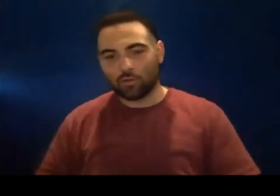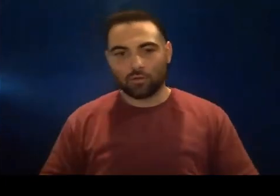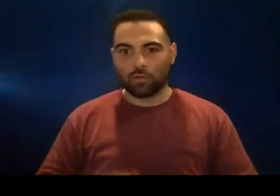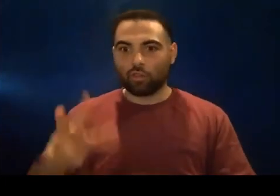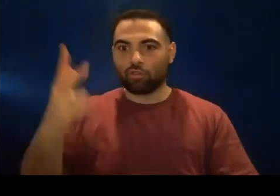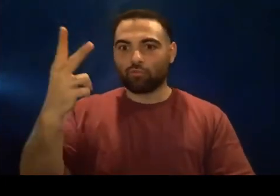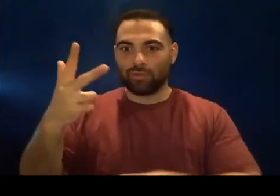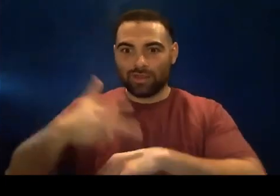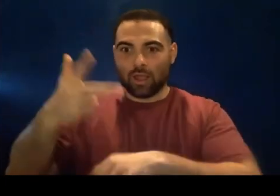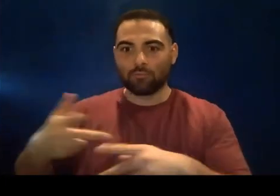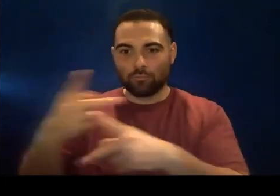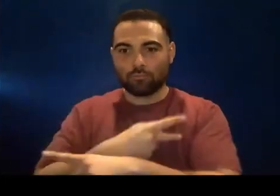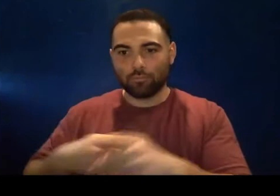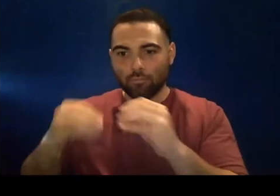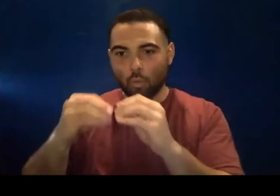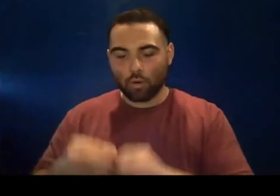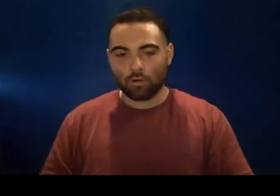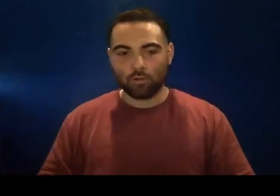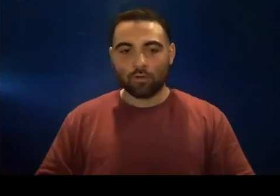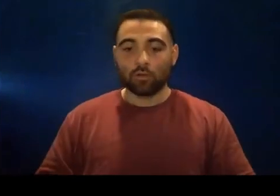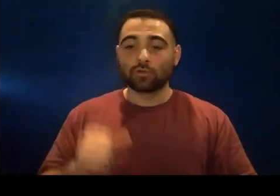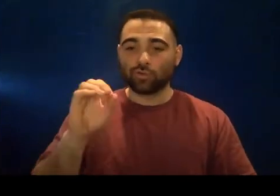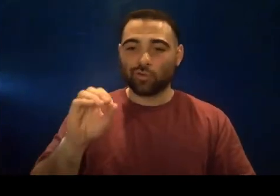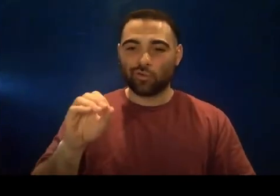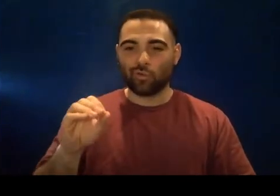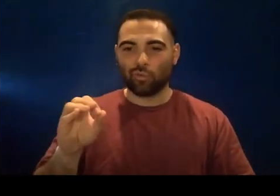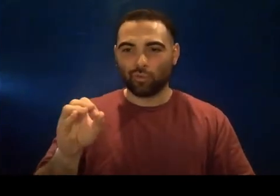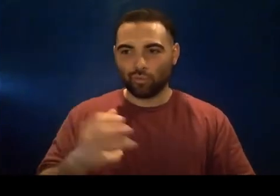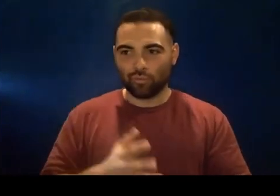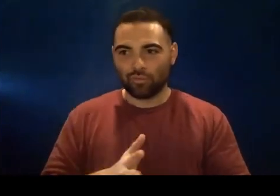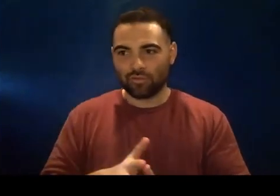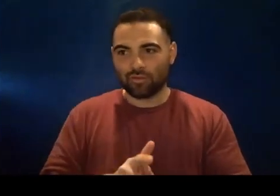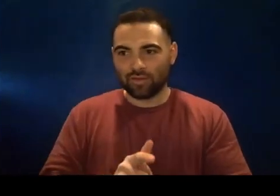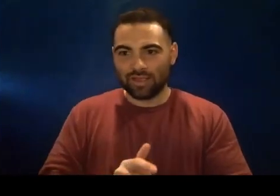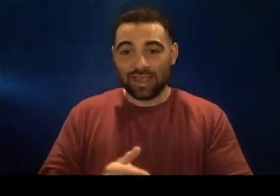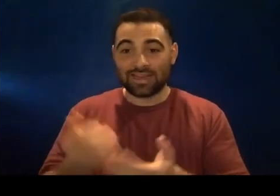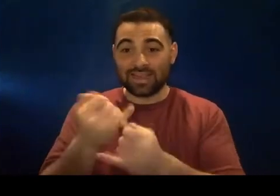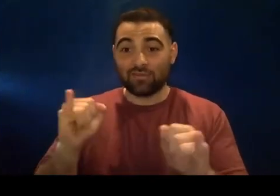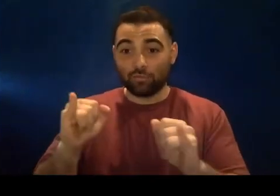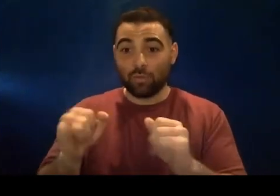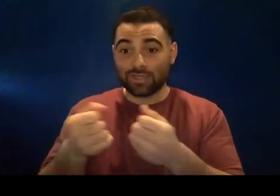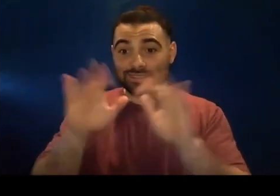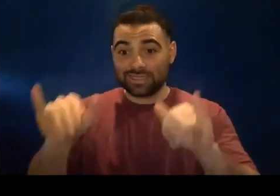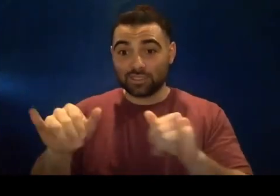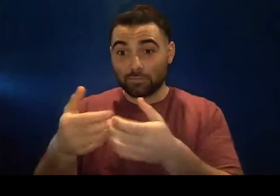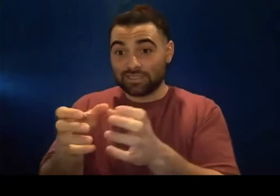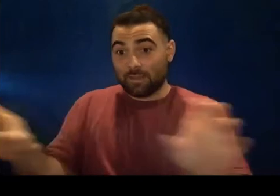An individualized system is never gonna be as efficient as making the mass transit network work for people.